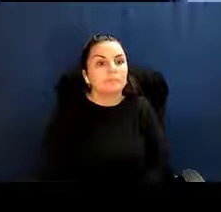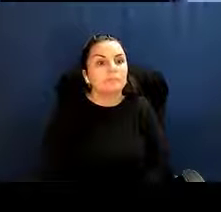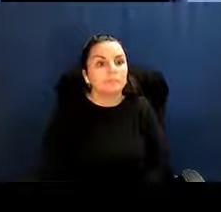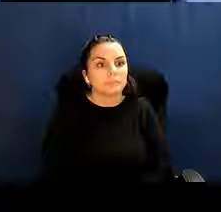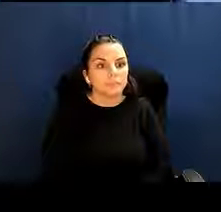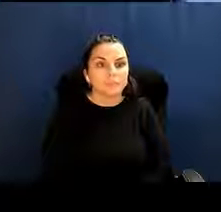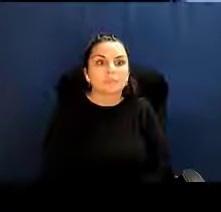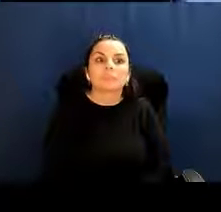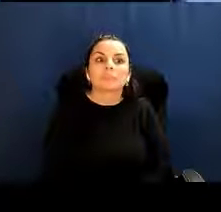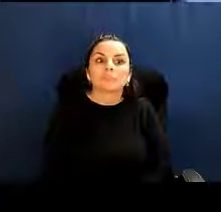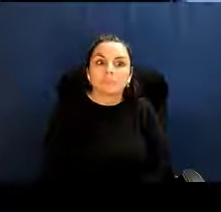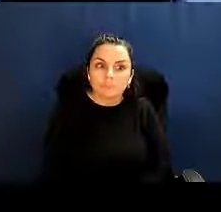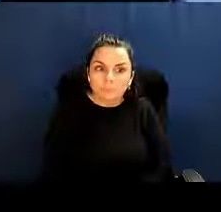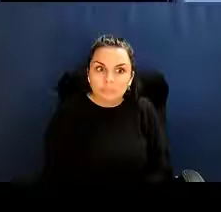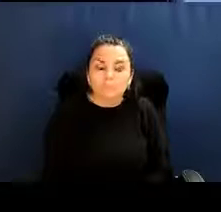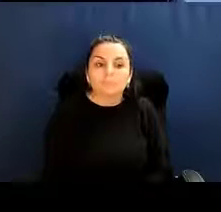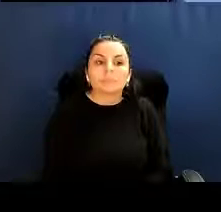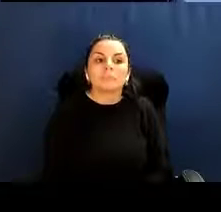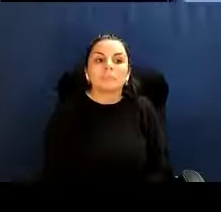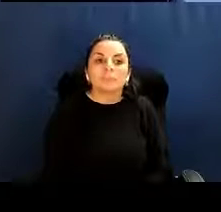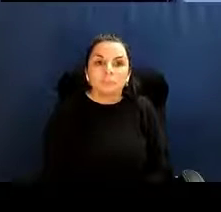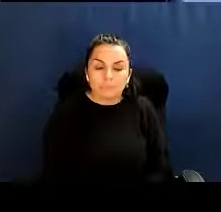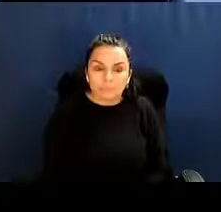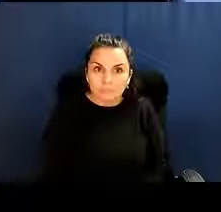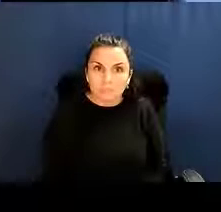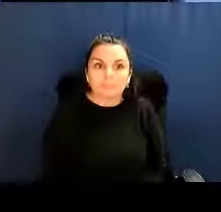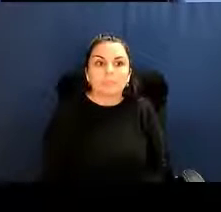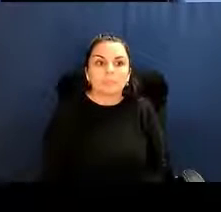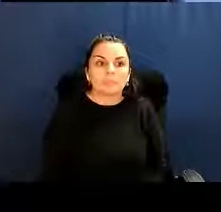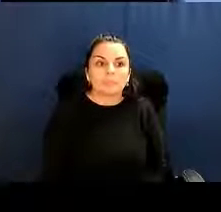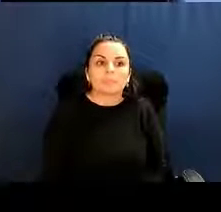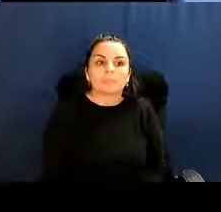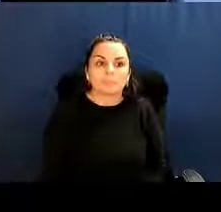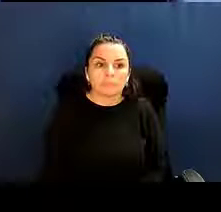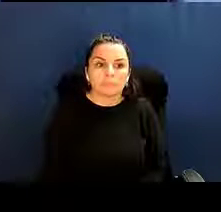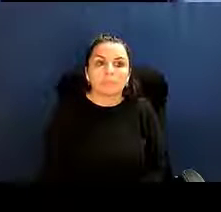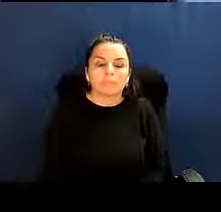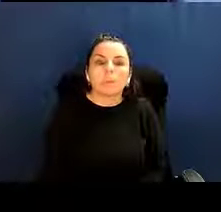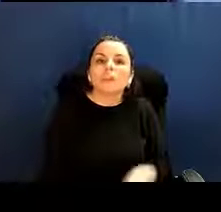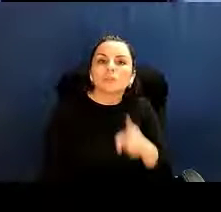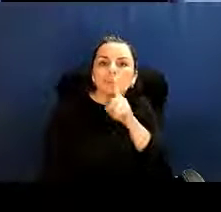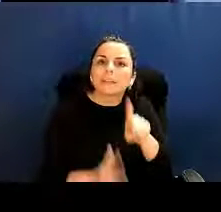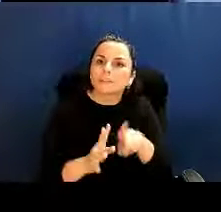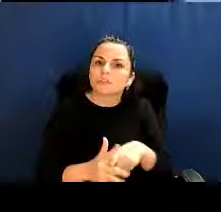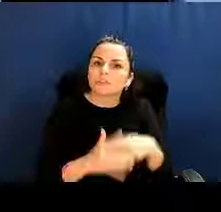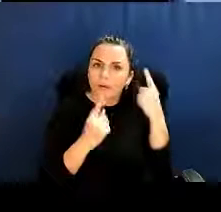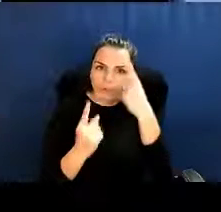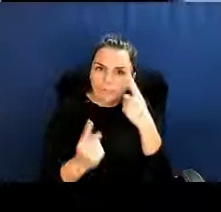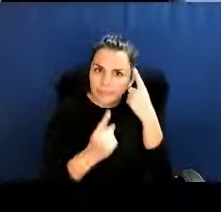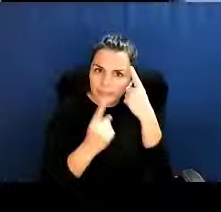So to help us, to help guide us in thinking about what considerations may be applicable,